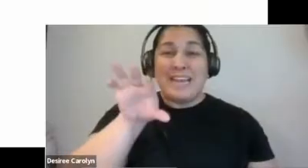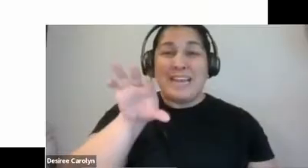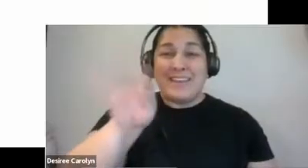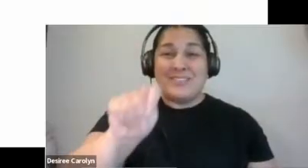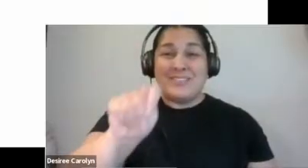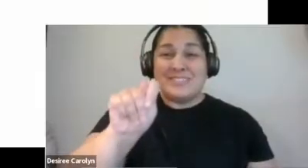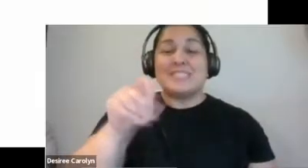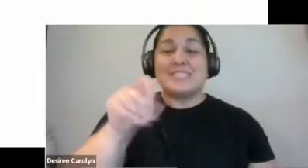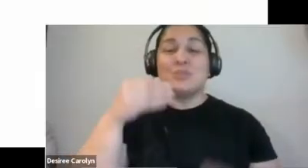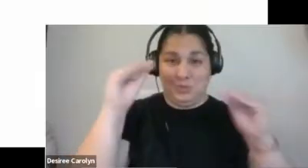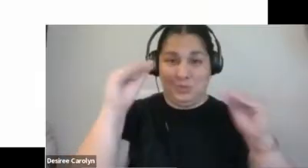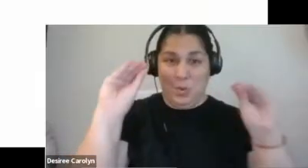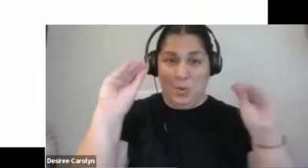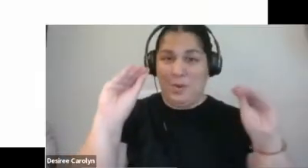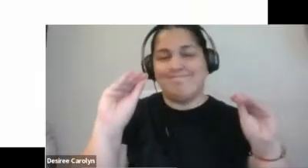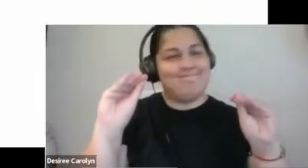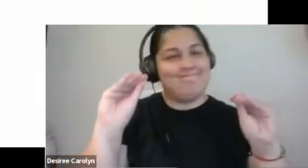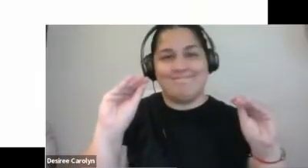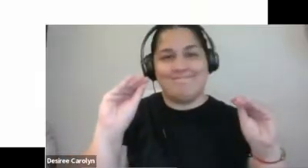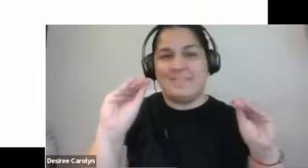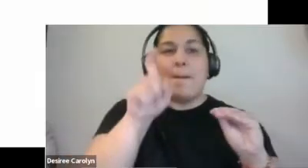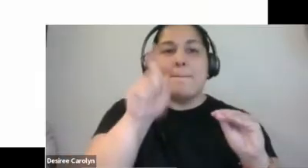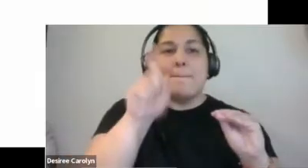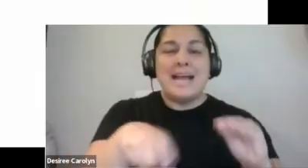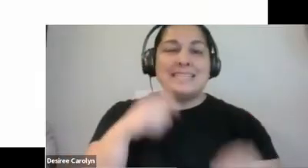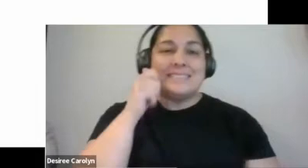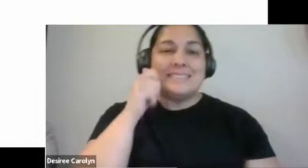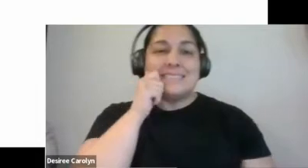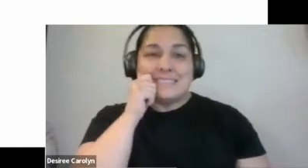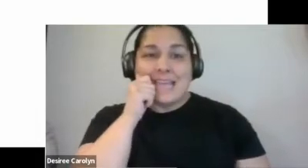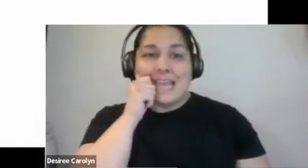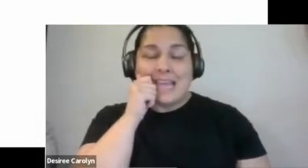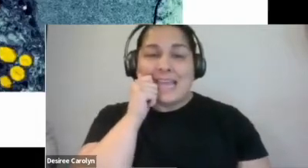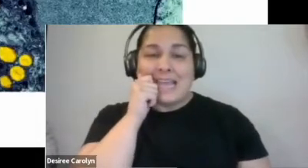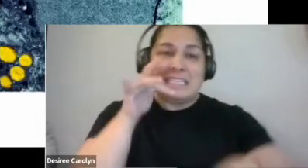a lot of debate about skin versus bodily fluids. Not going to get into